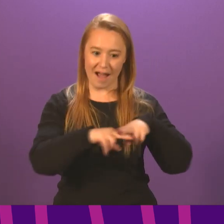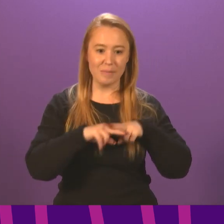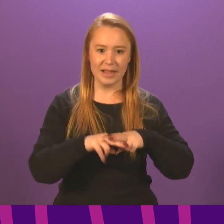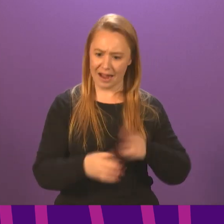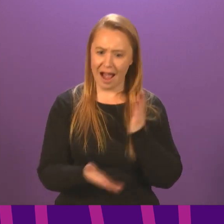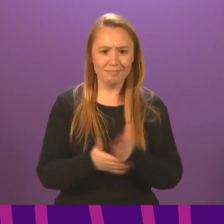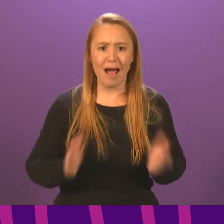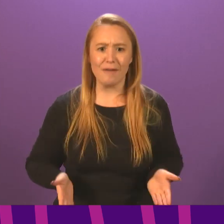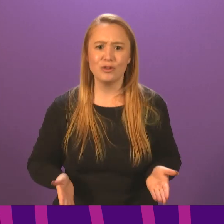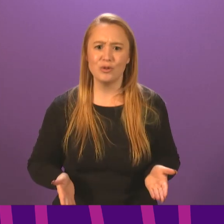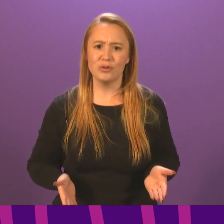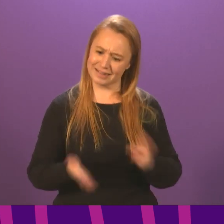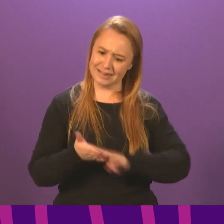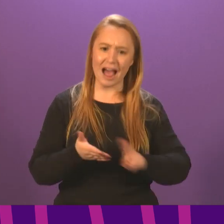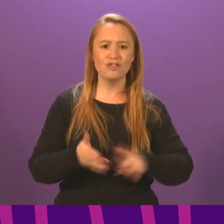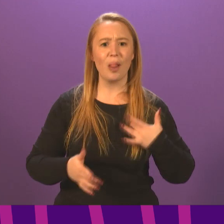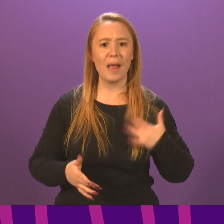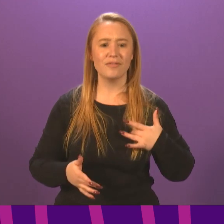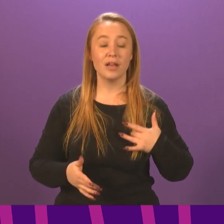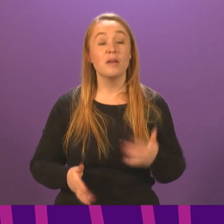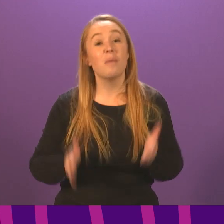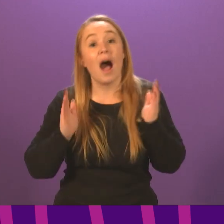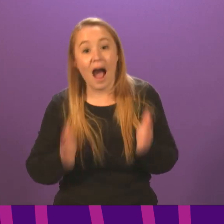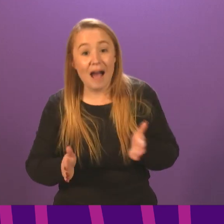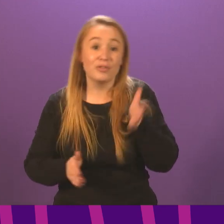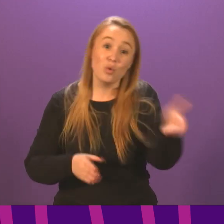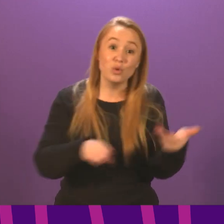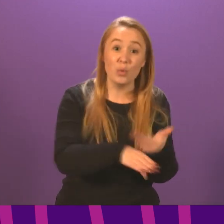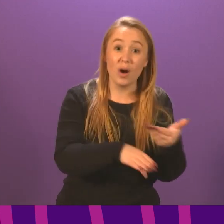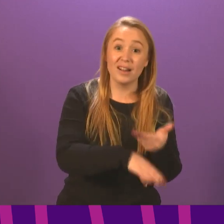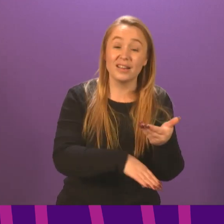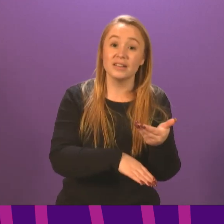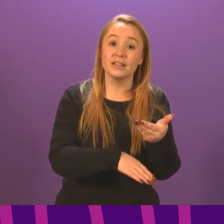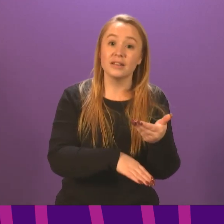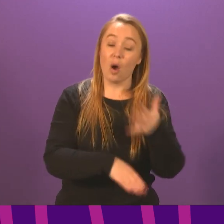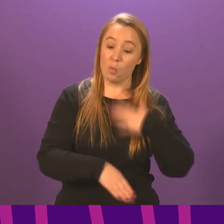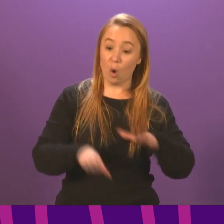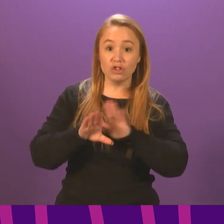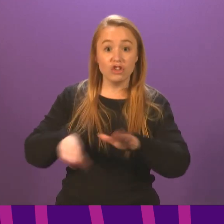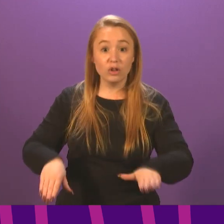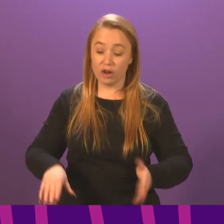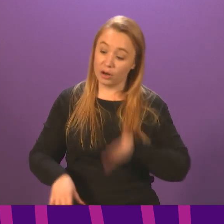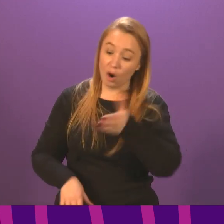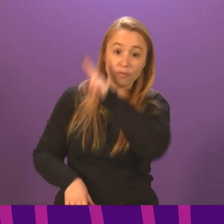necessary part of life. However, right now, we have to go to work where possible and we also want children to be in school, so in order to prevent the virus from spreading,